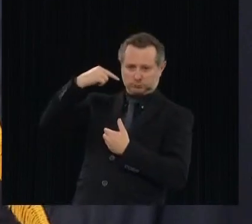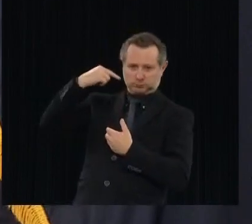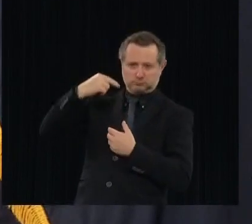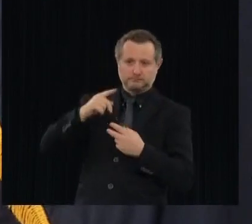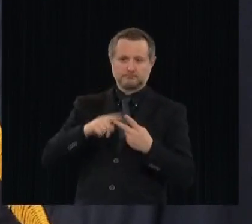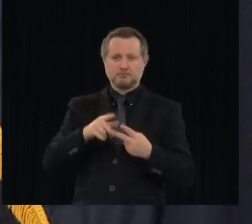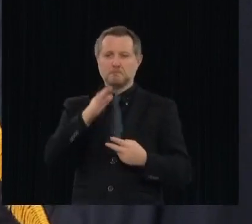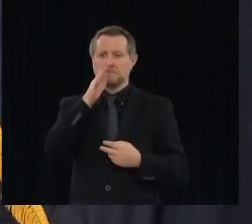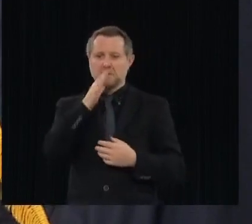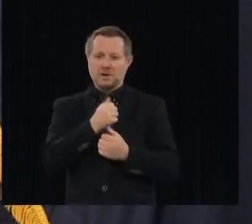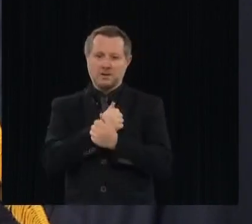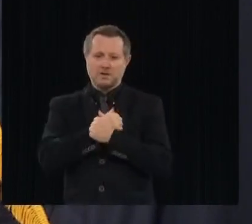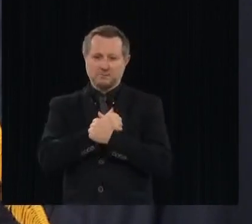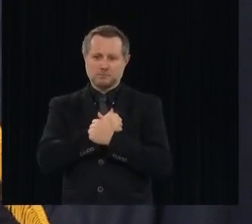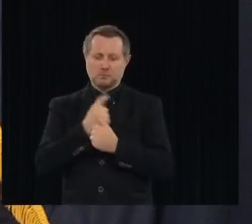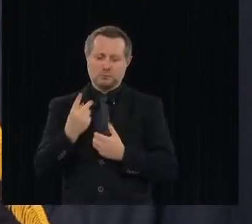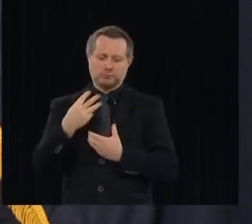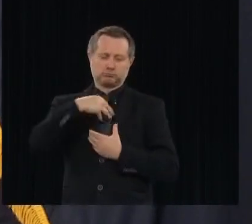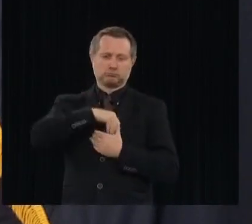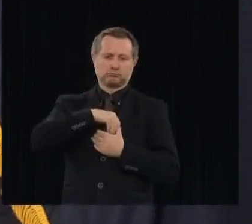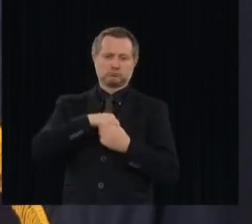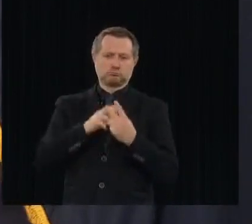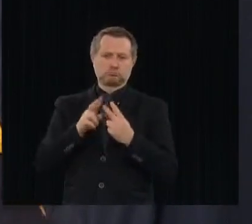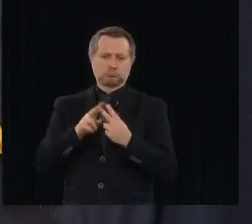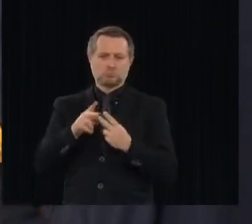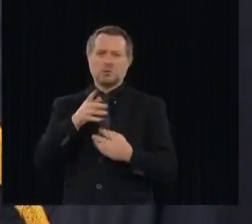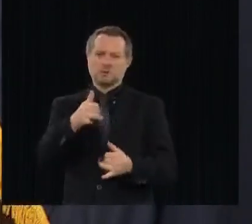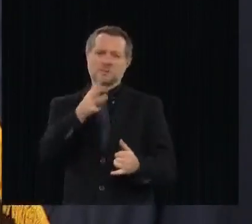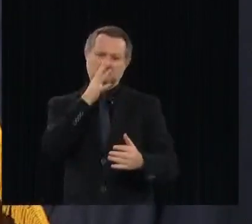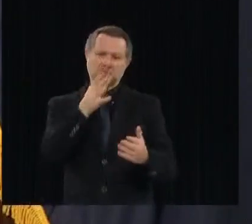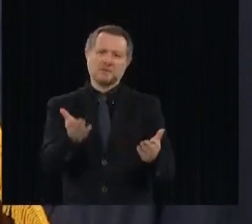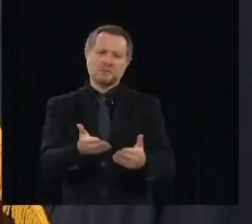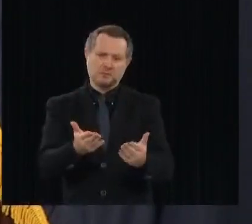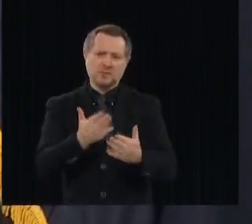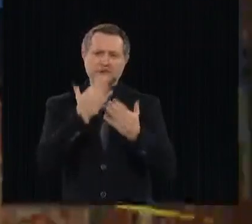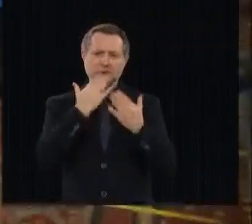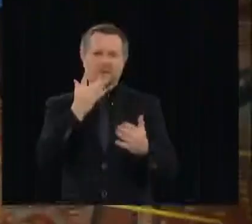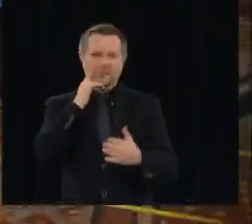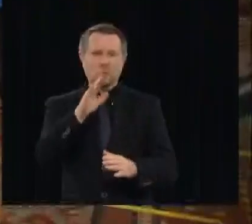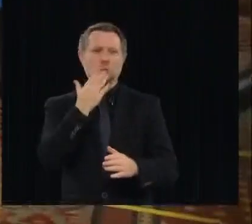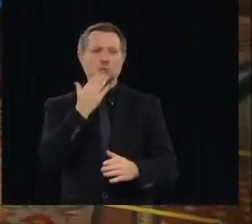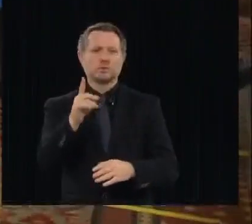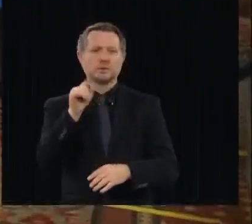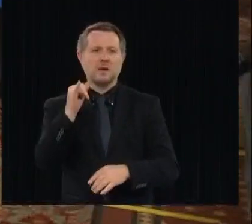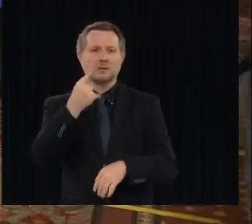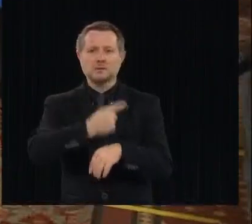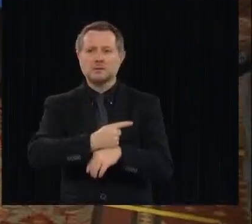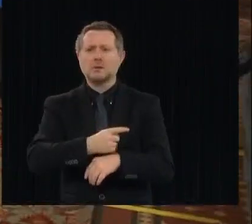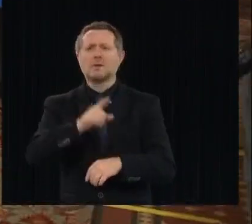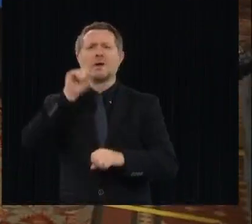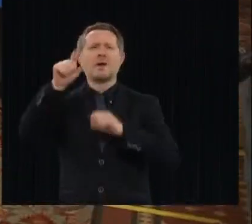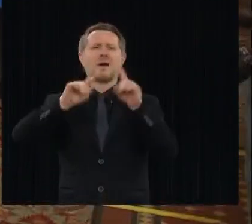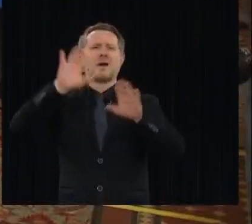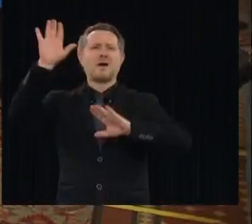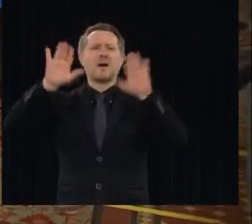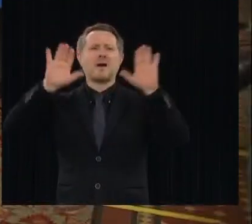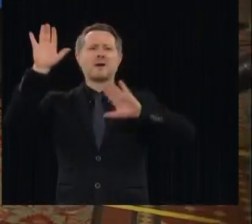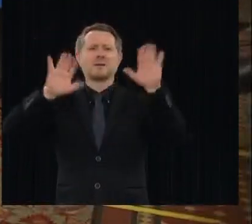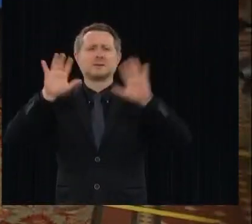NEVER LEAVE YOU. THE EYE OF GOD AND THE LOVE OF A MOTHER.